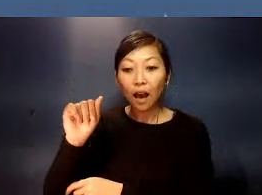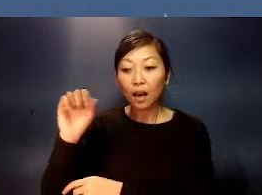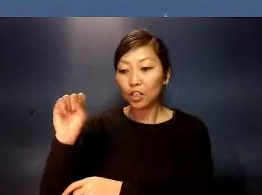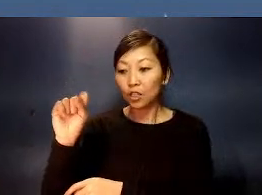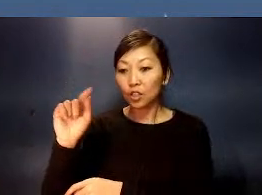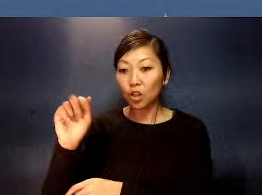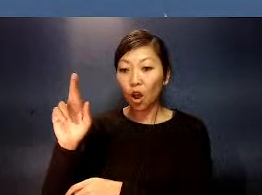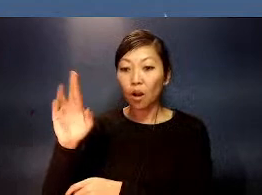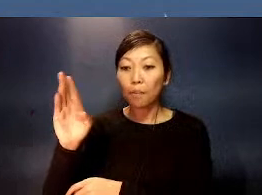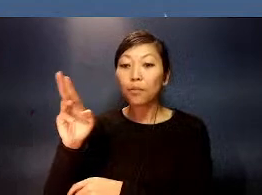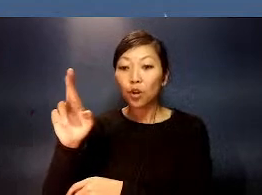LIKE MANY OF MY FELLOW MINNEAPOLIS RESIDENTS WHO HAVE